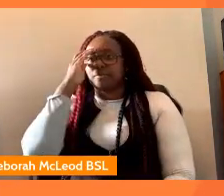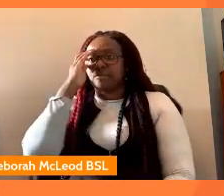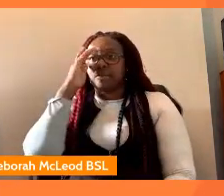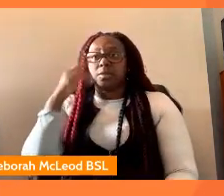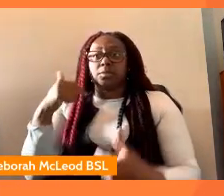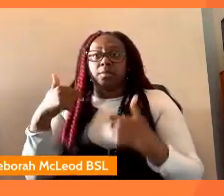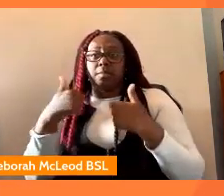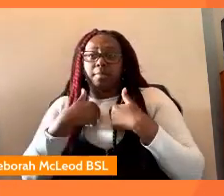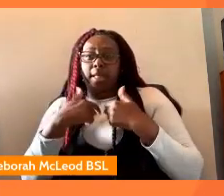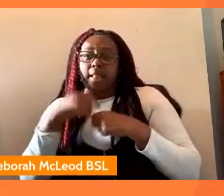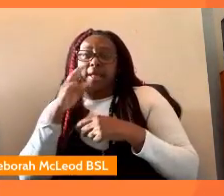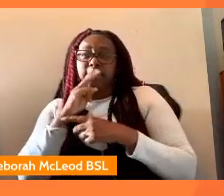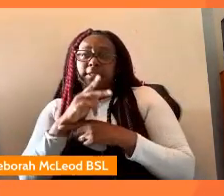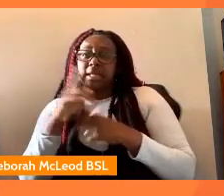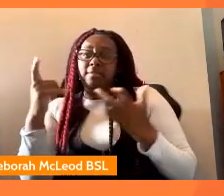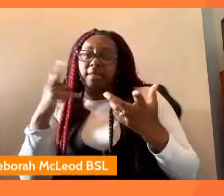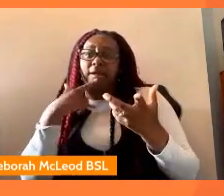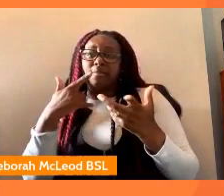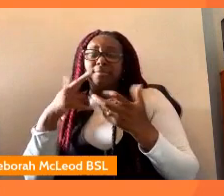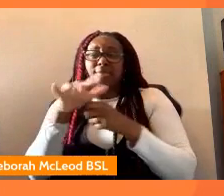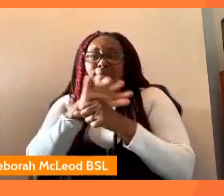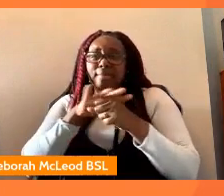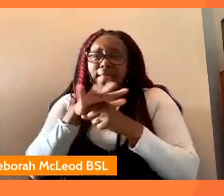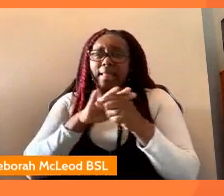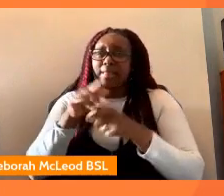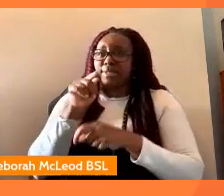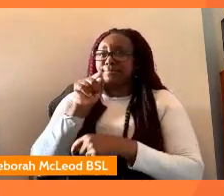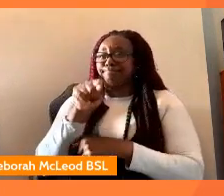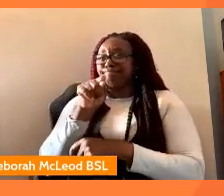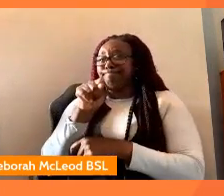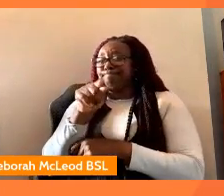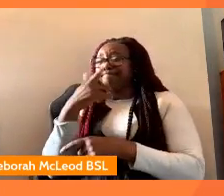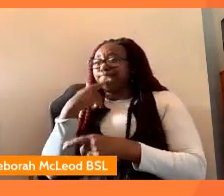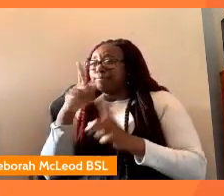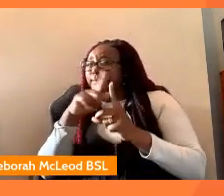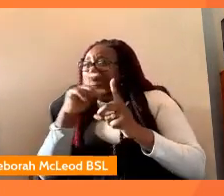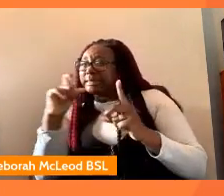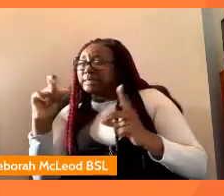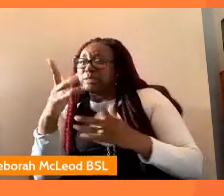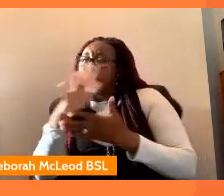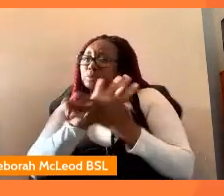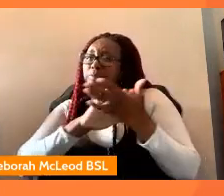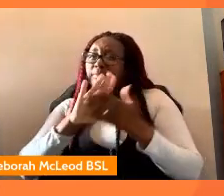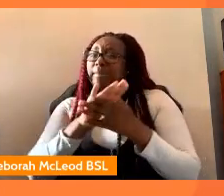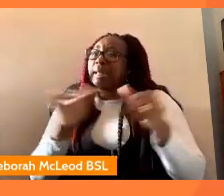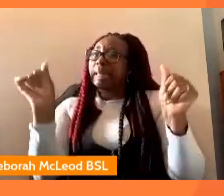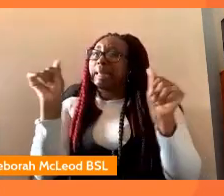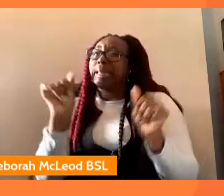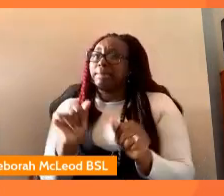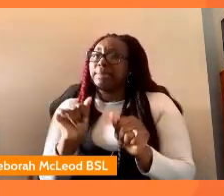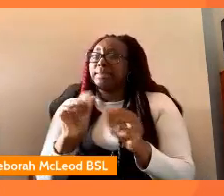and more is the commercialisation of some of those digital spaces. So that can be a limiting factor for creativity.